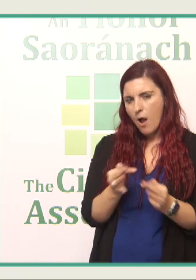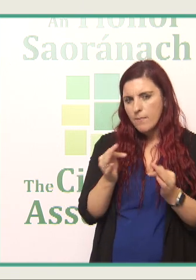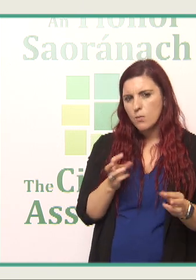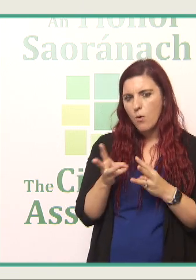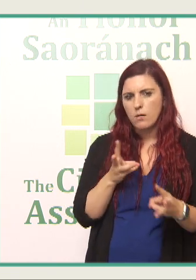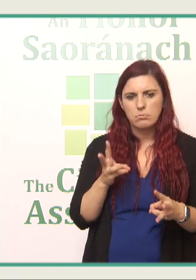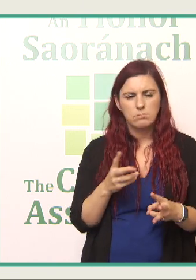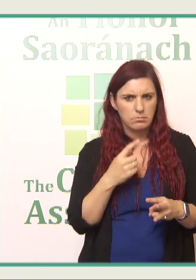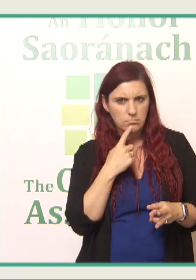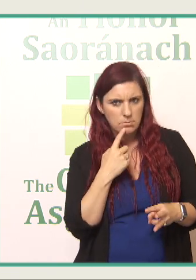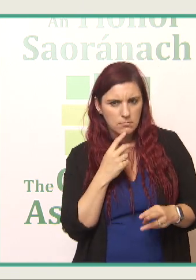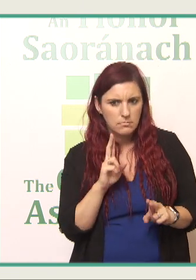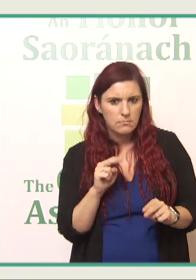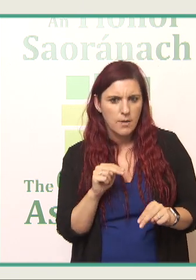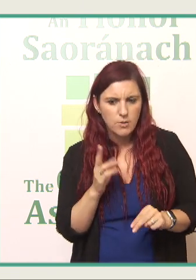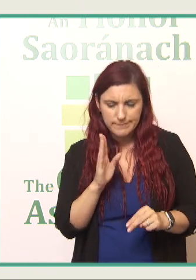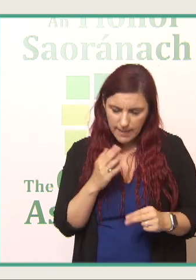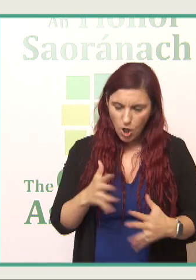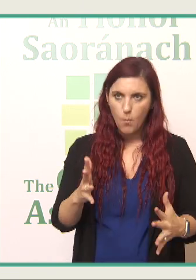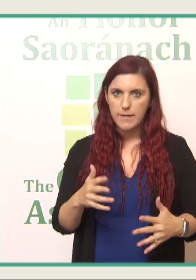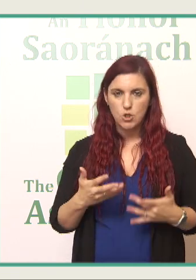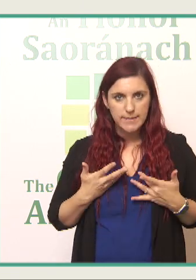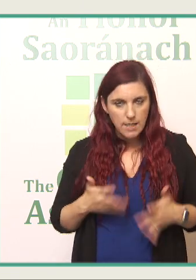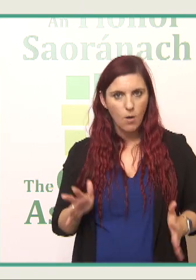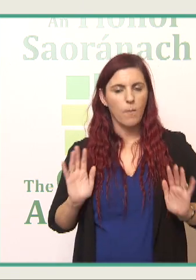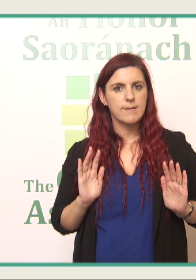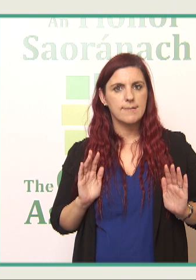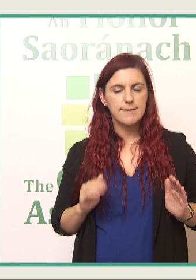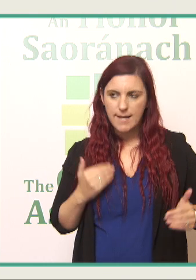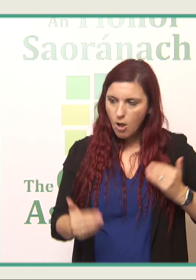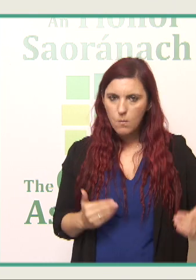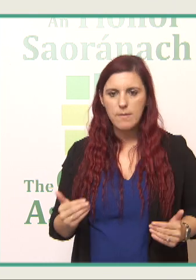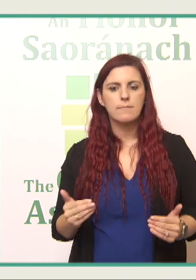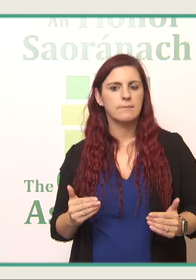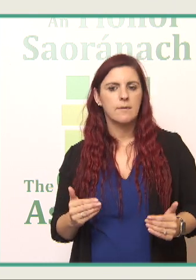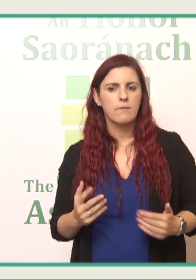Grand but just can we get on with it can we please just get on with it um there's a real appetite for